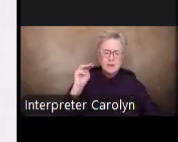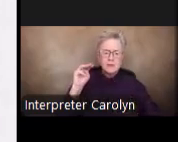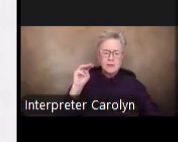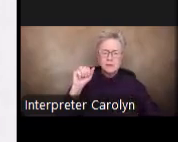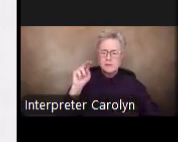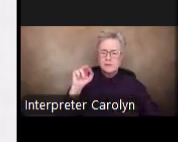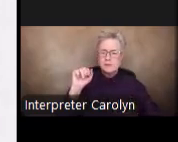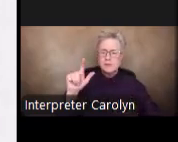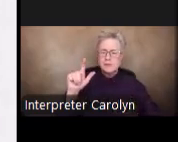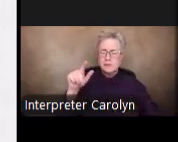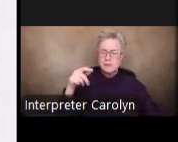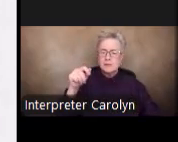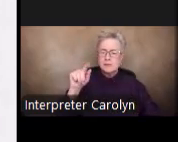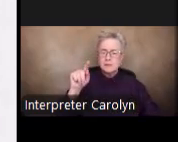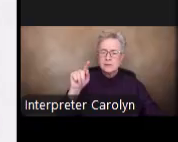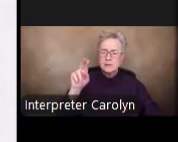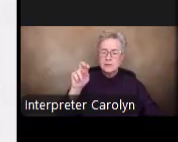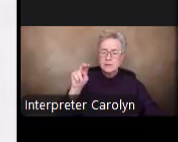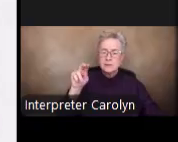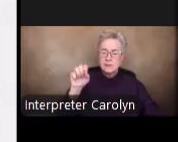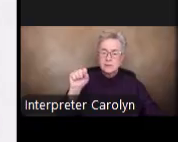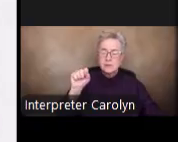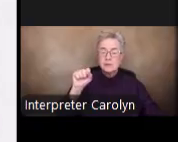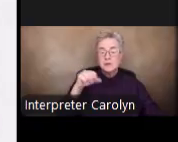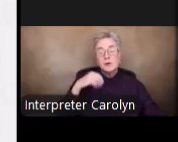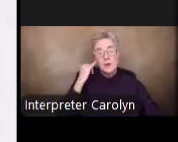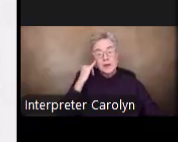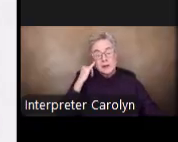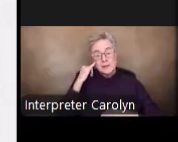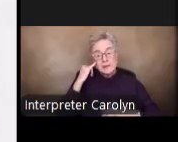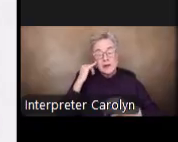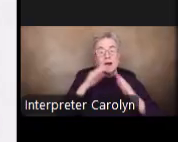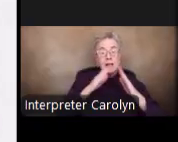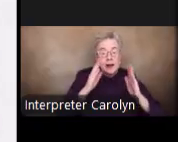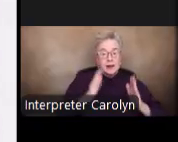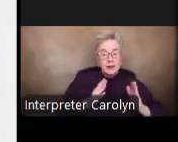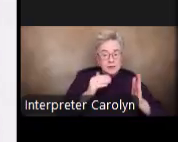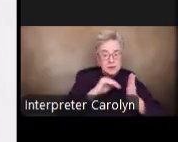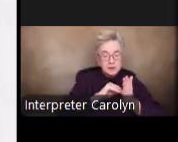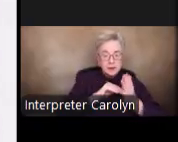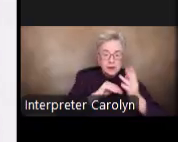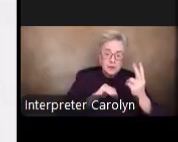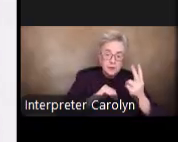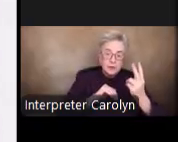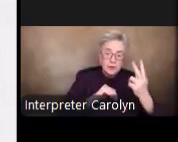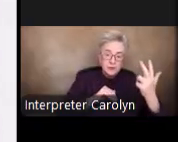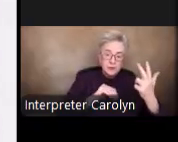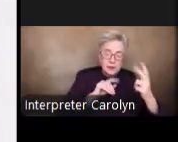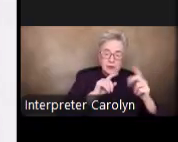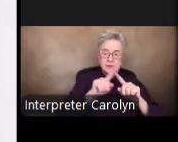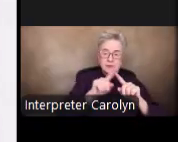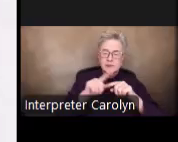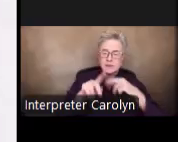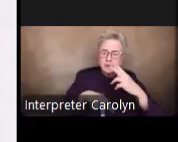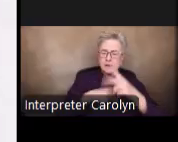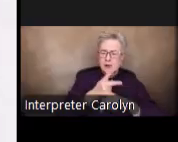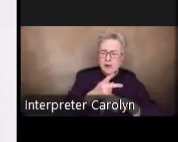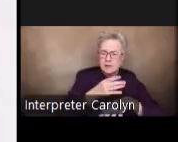if we only have two or three types of lumber, so consonants for spoken language, or hand shapes and movements for sign